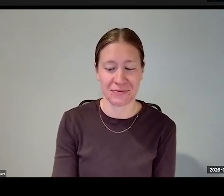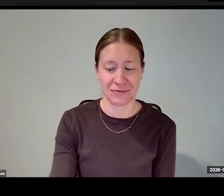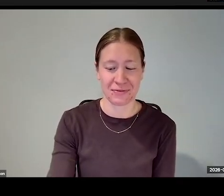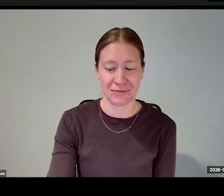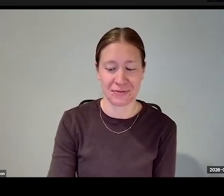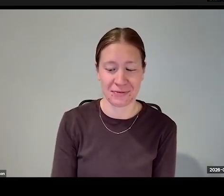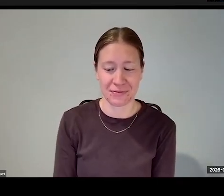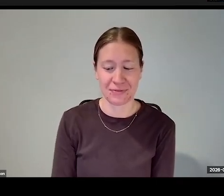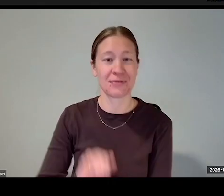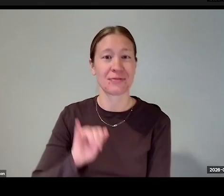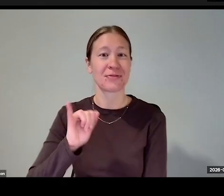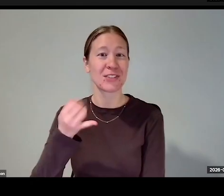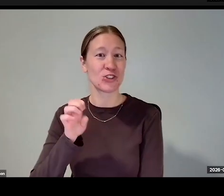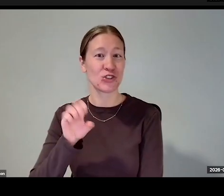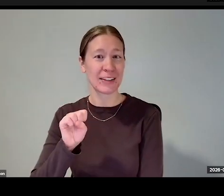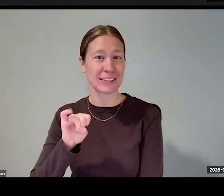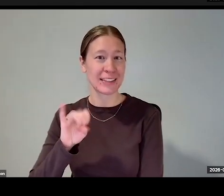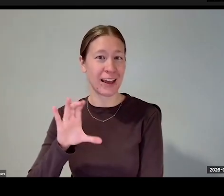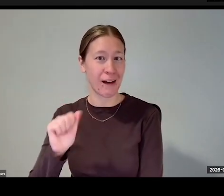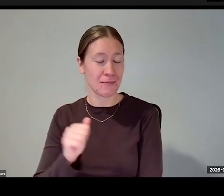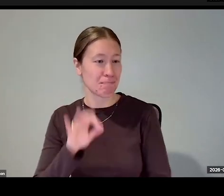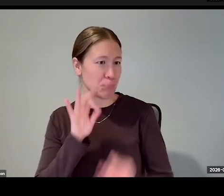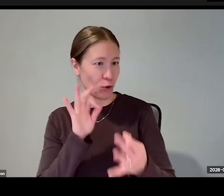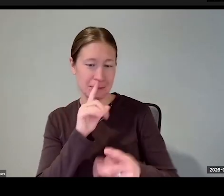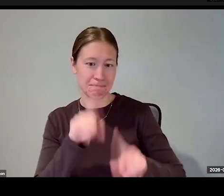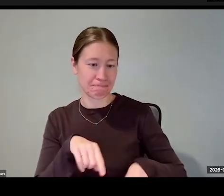[Jessica] That was perfect, thanks Serena. I think those are all of the broad general questions